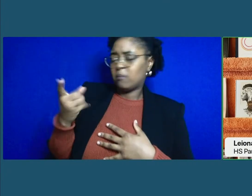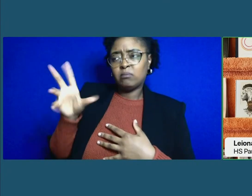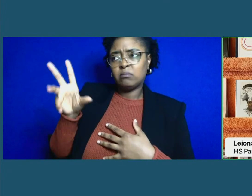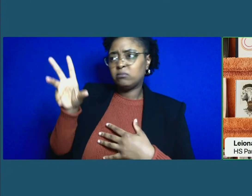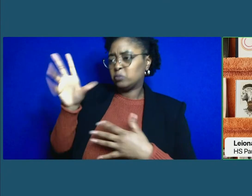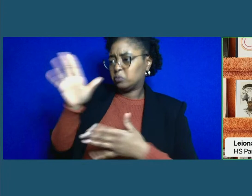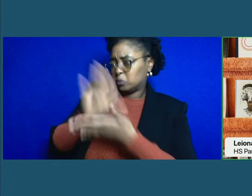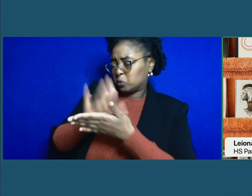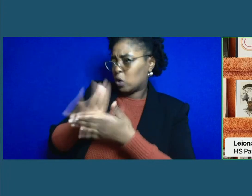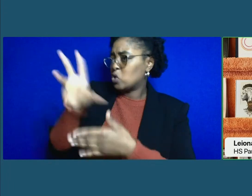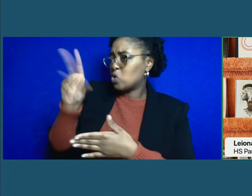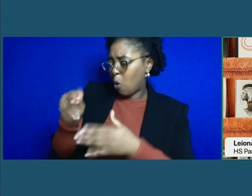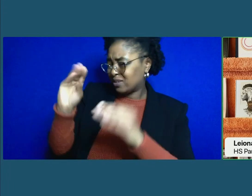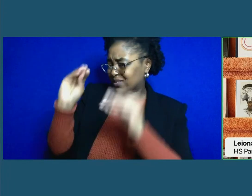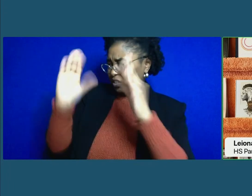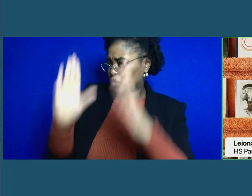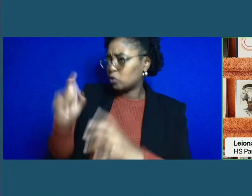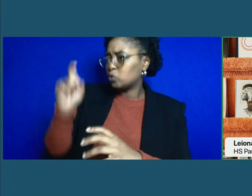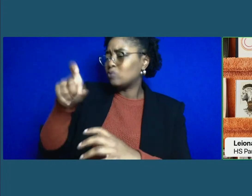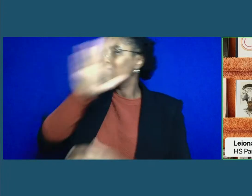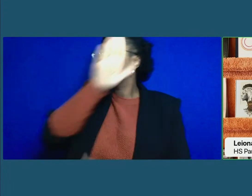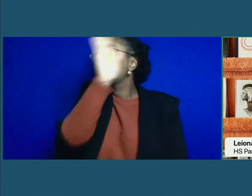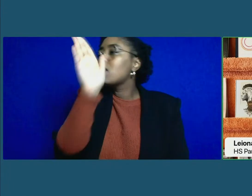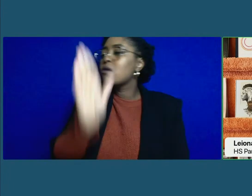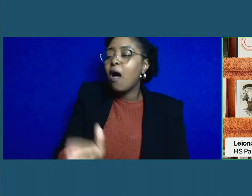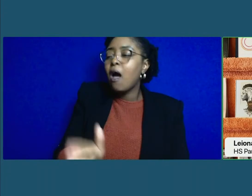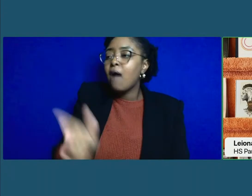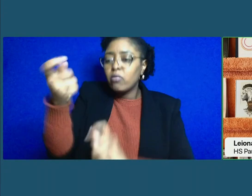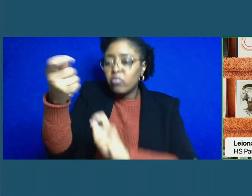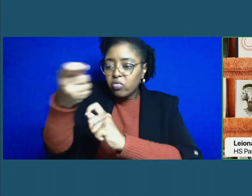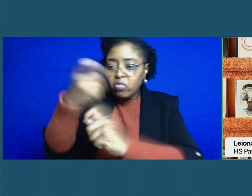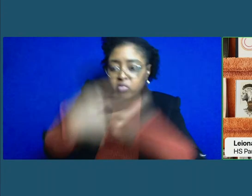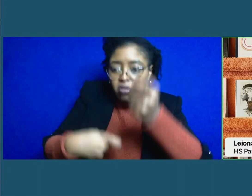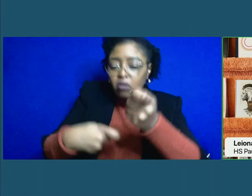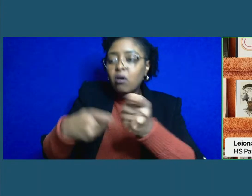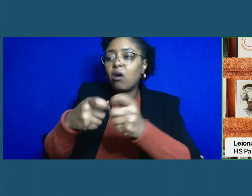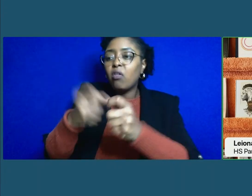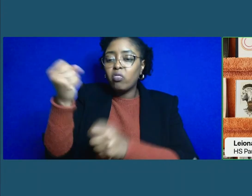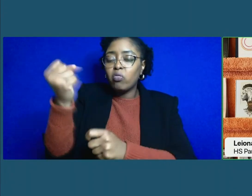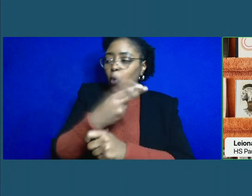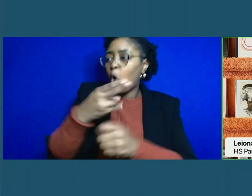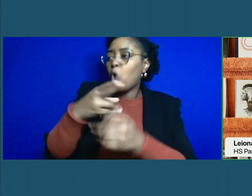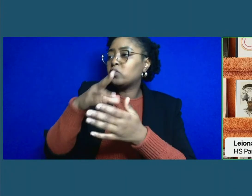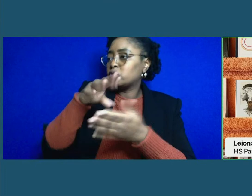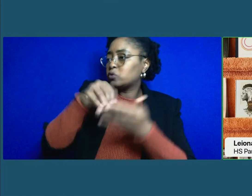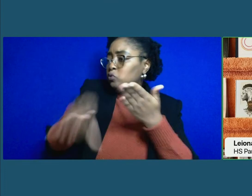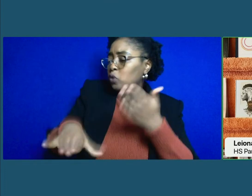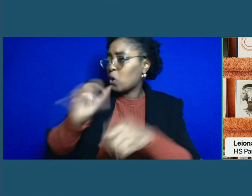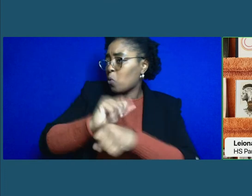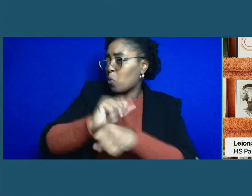appalled. It was then that I informed the school there was no circumstance under which a